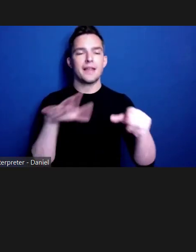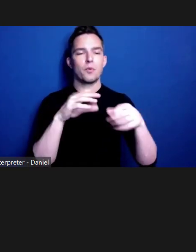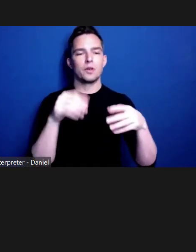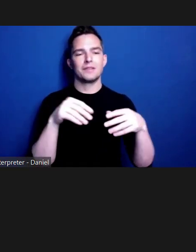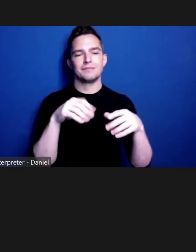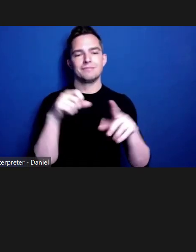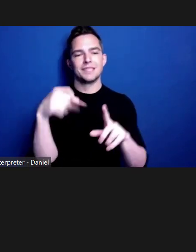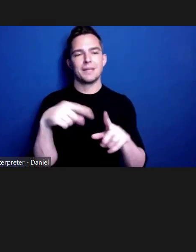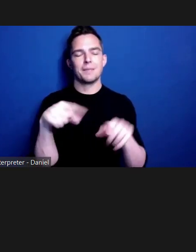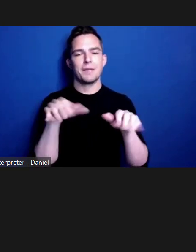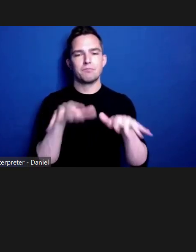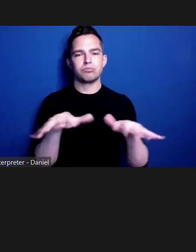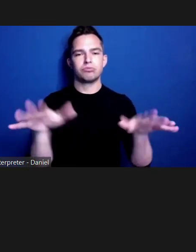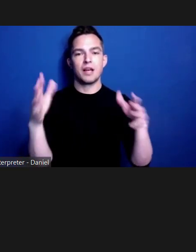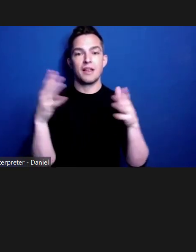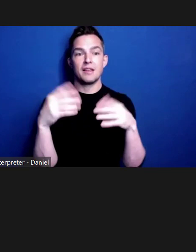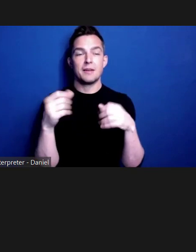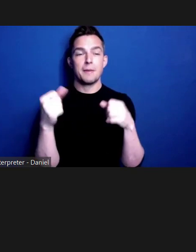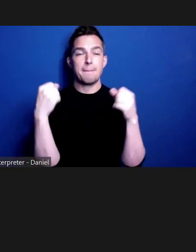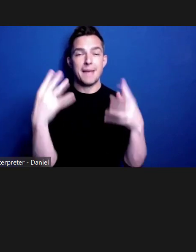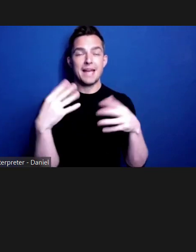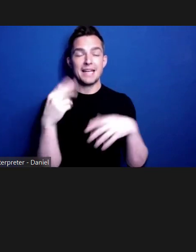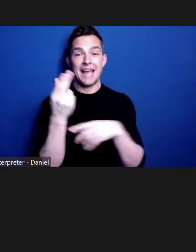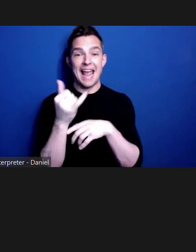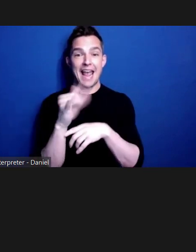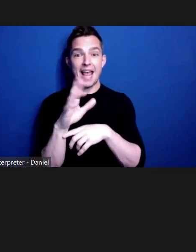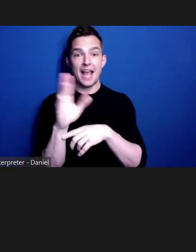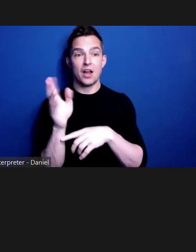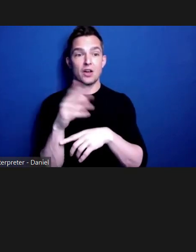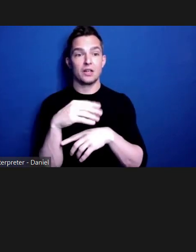that snail-shaped portion of the inner ear called the cochlear.